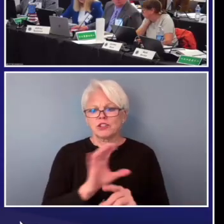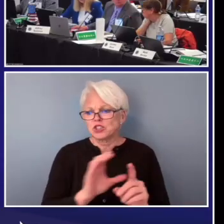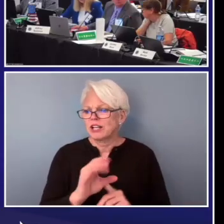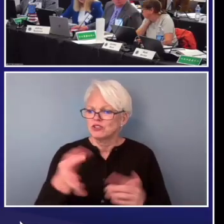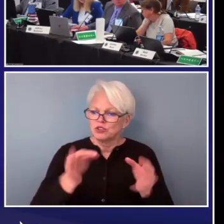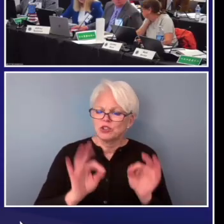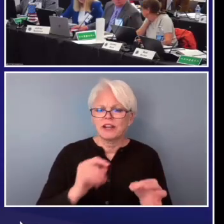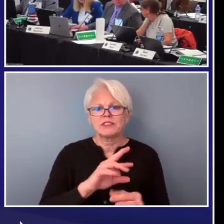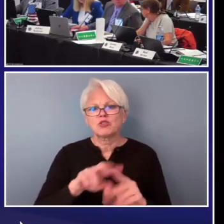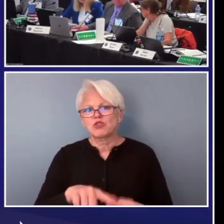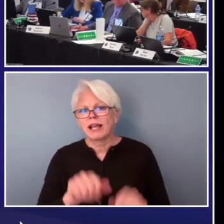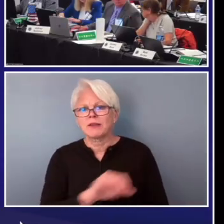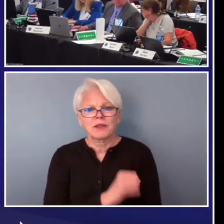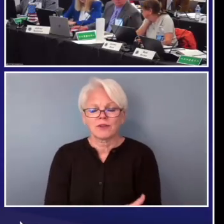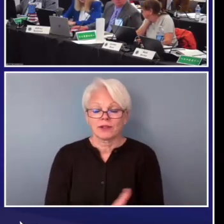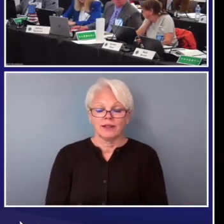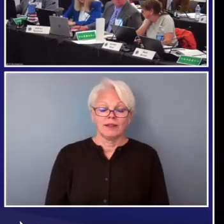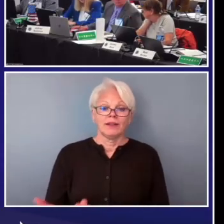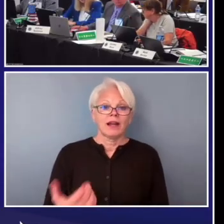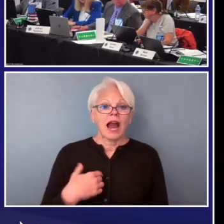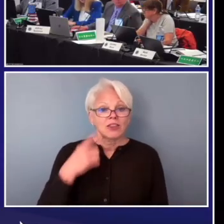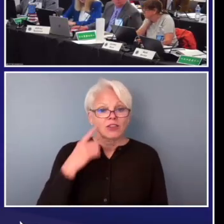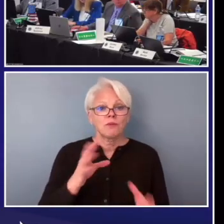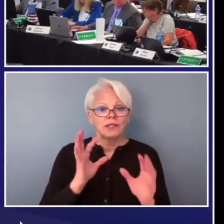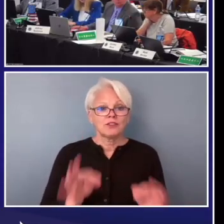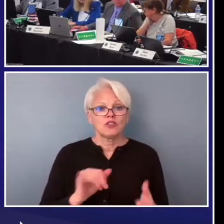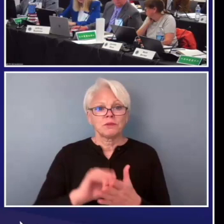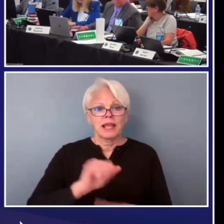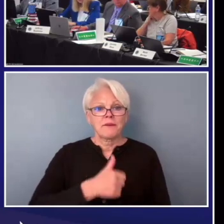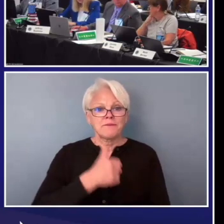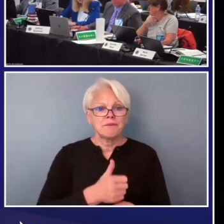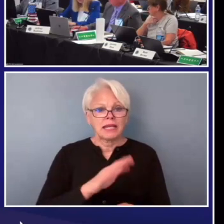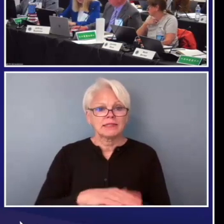I thought we determine reliable authority based on the recognition criteria.